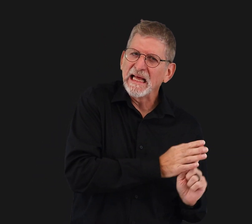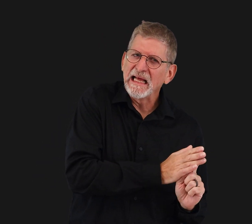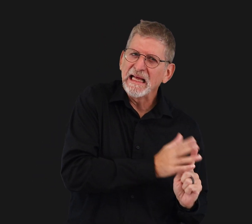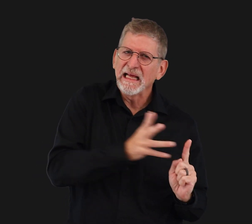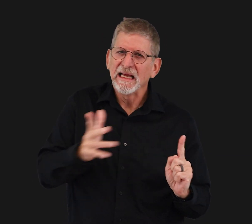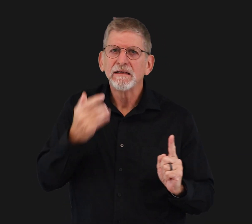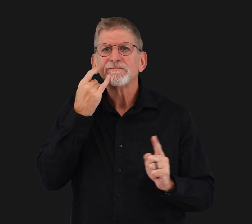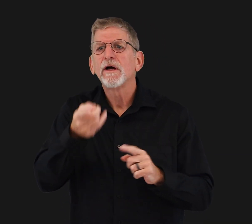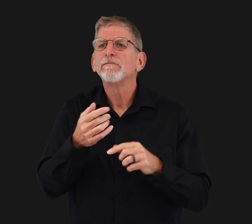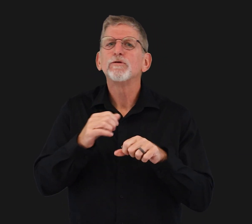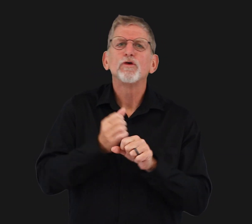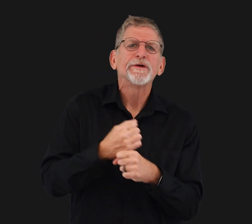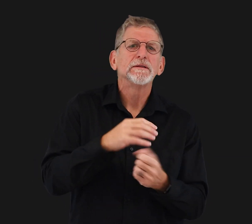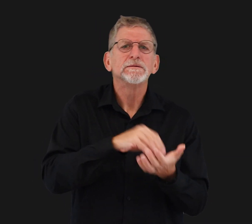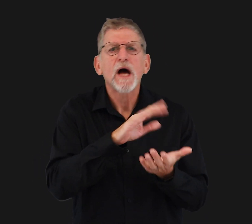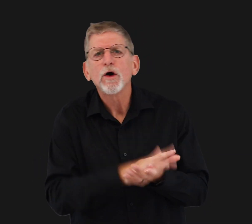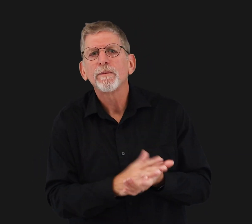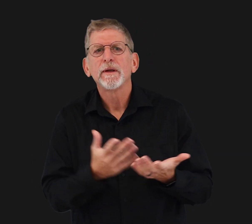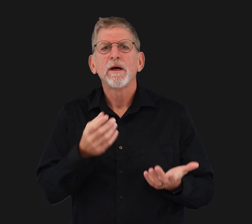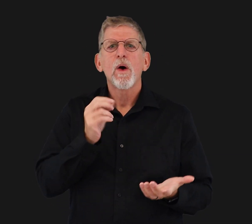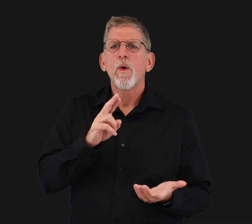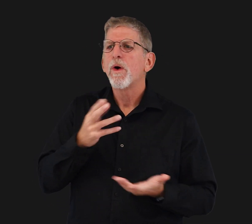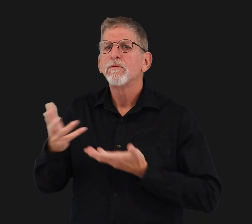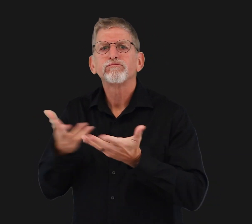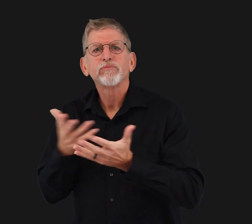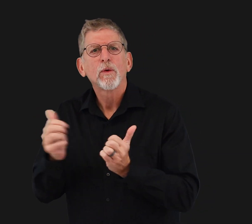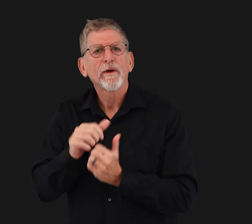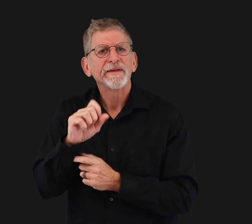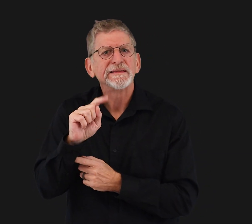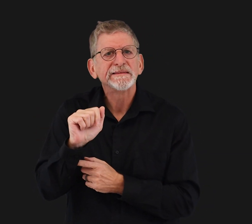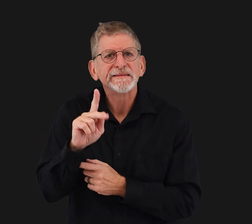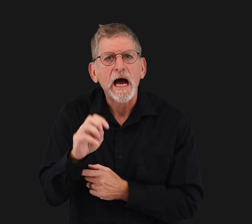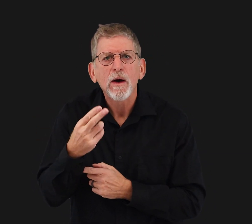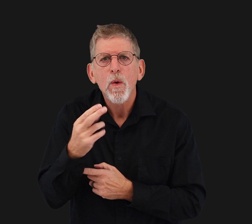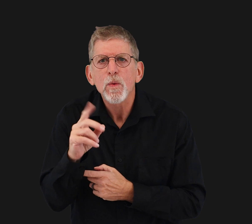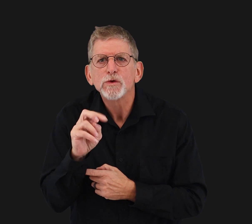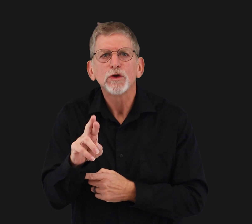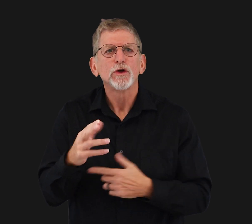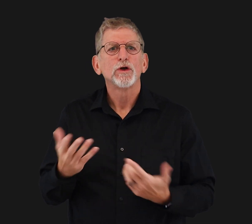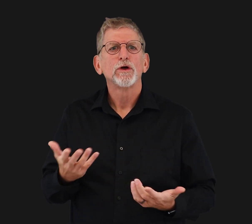(i.e., when creating documents, when engaging with stakeholders,